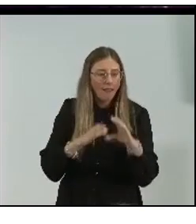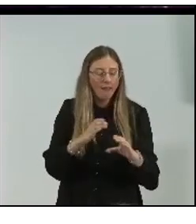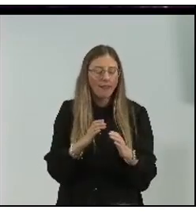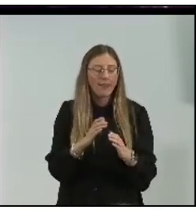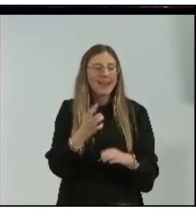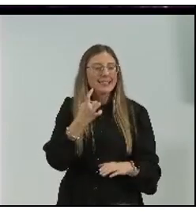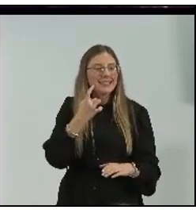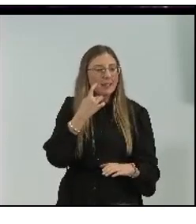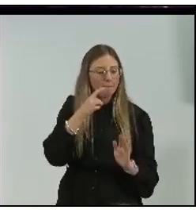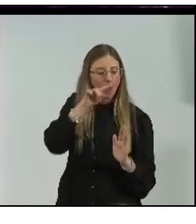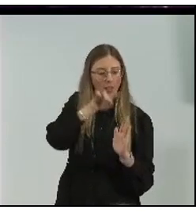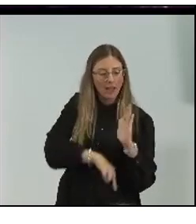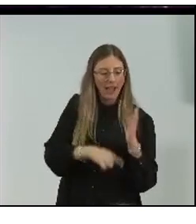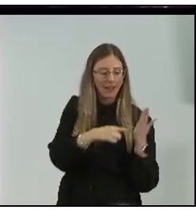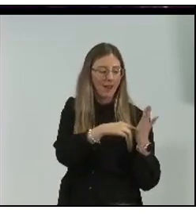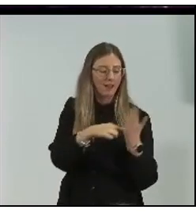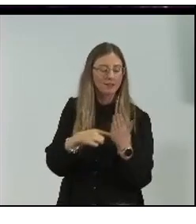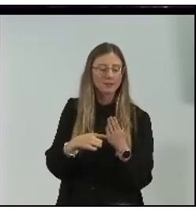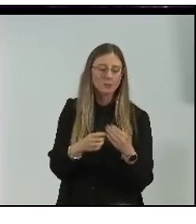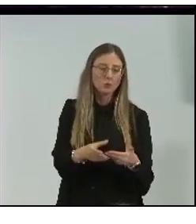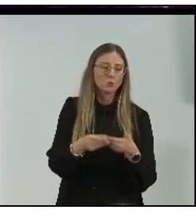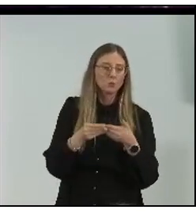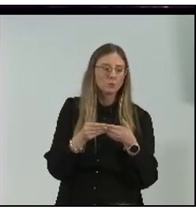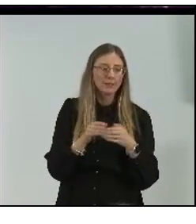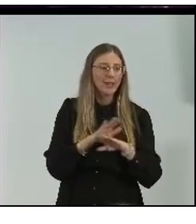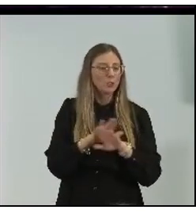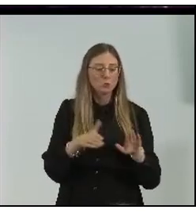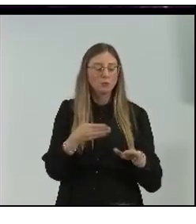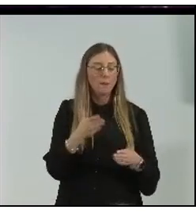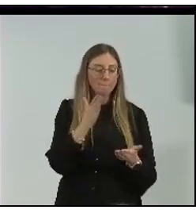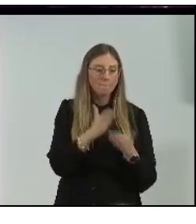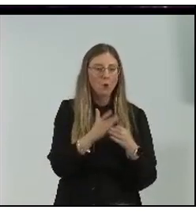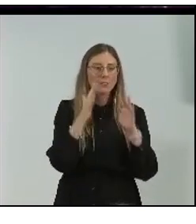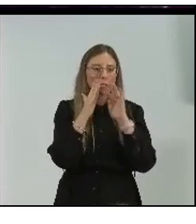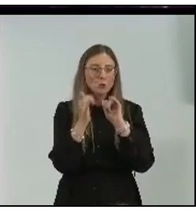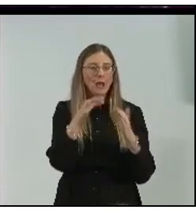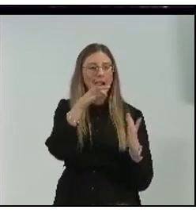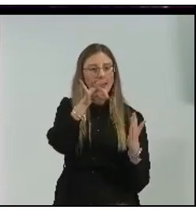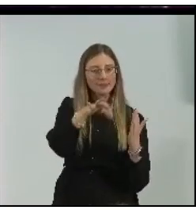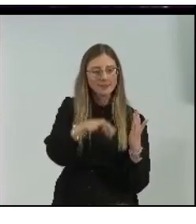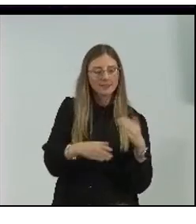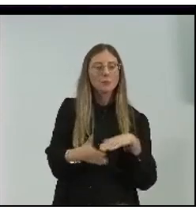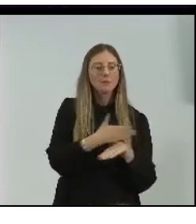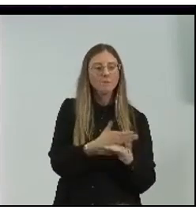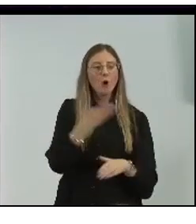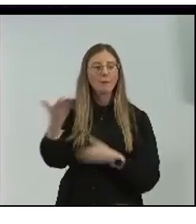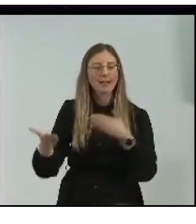simple guidelines people can follow to say don't pass this on until this is completely. Yeah, yeah. Having a clear policy,